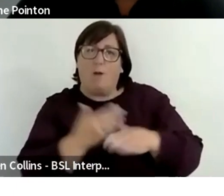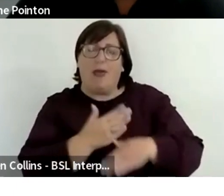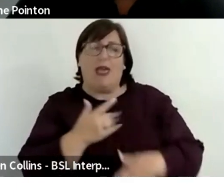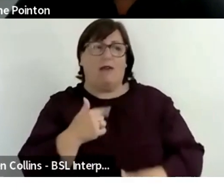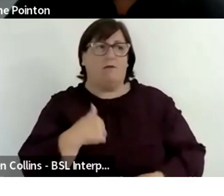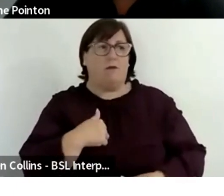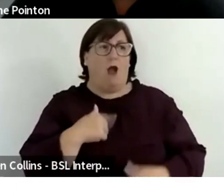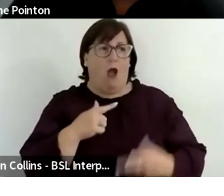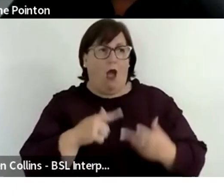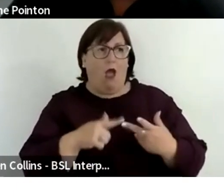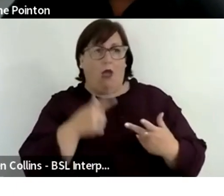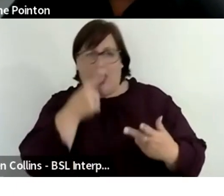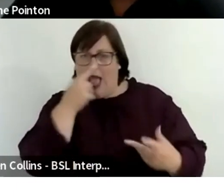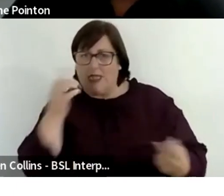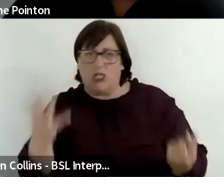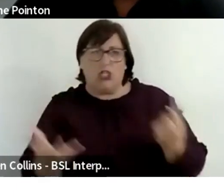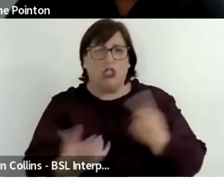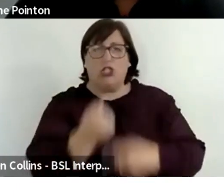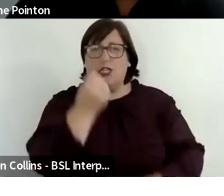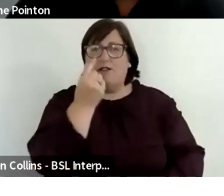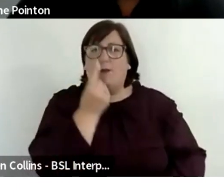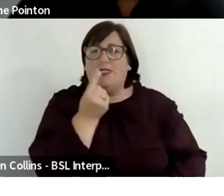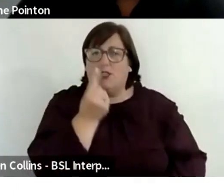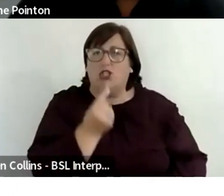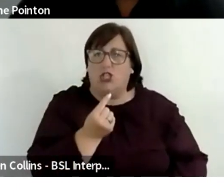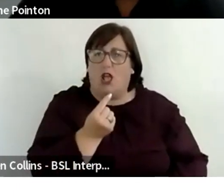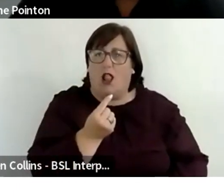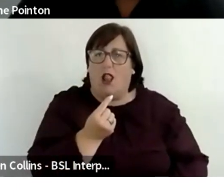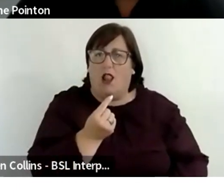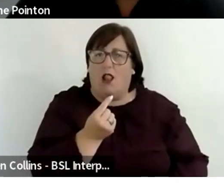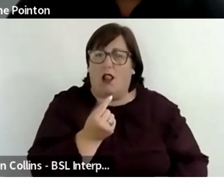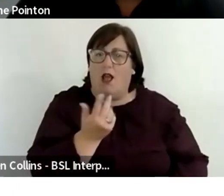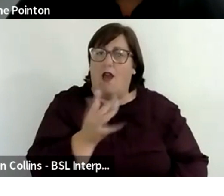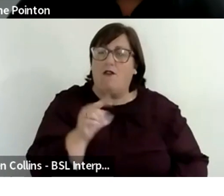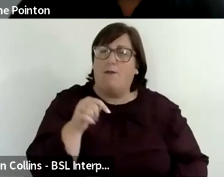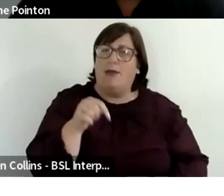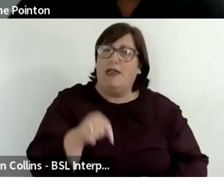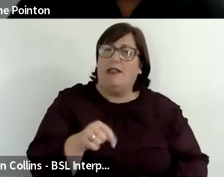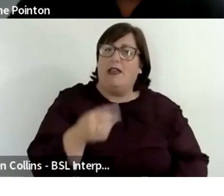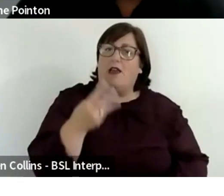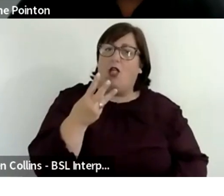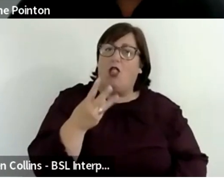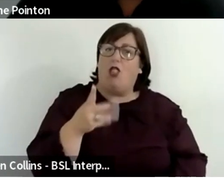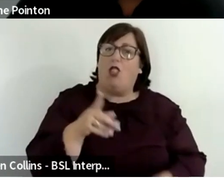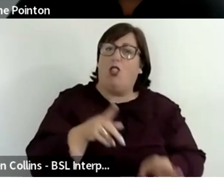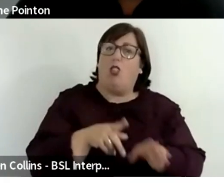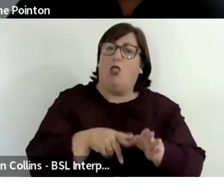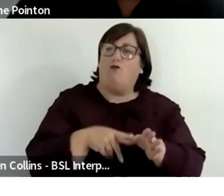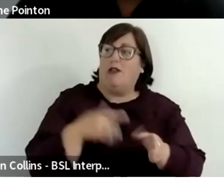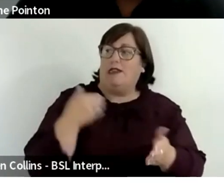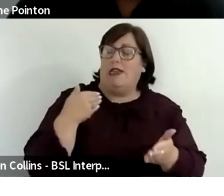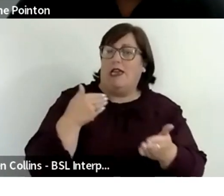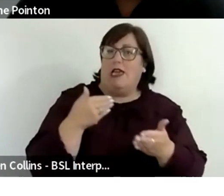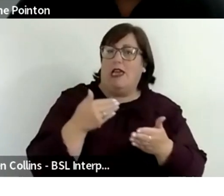For me to say three years on, my name is Julianne Pointon, I have add tins son's Disease, I have a hitten